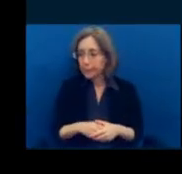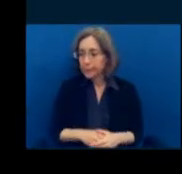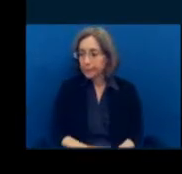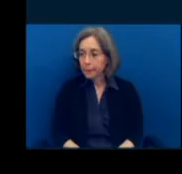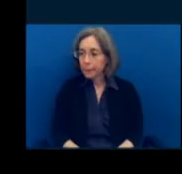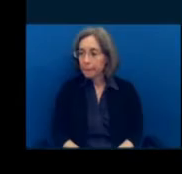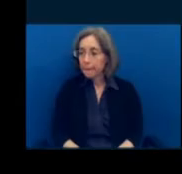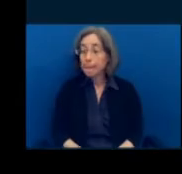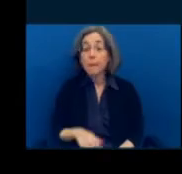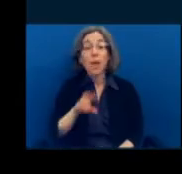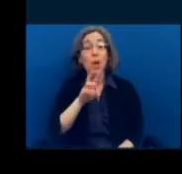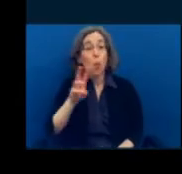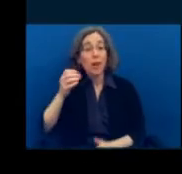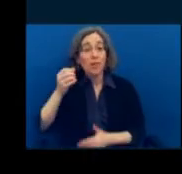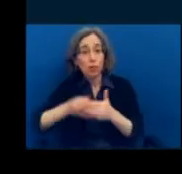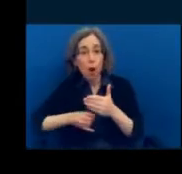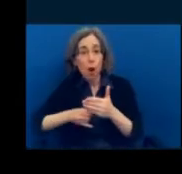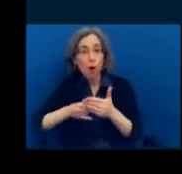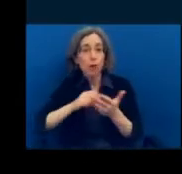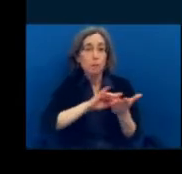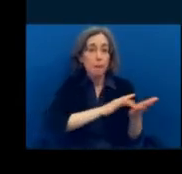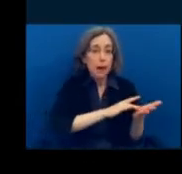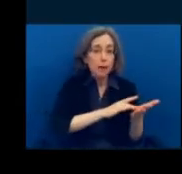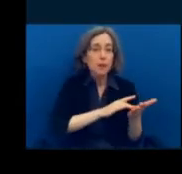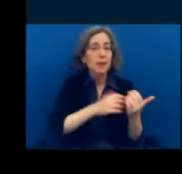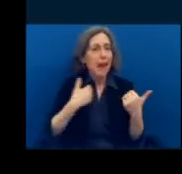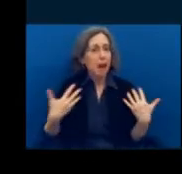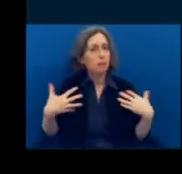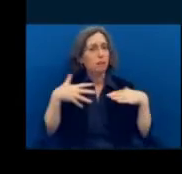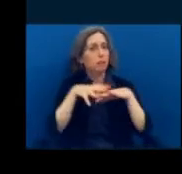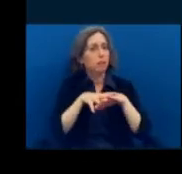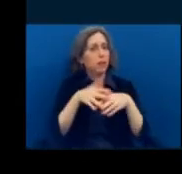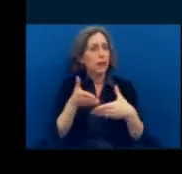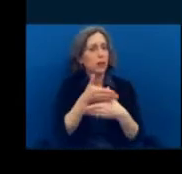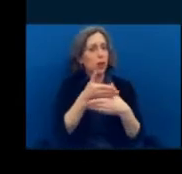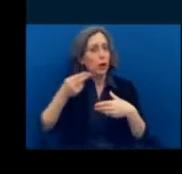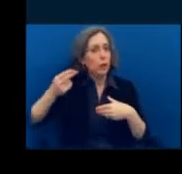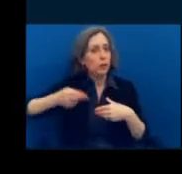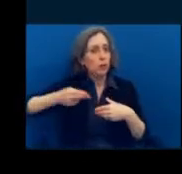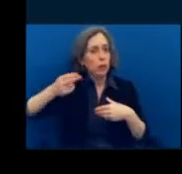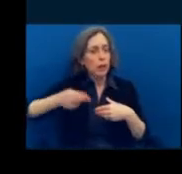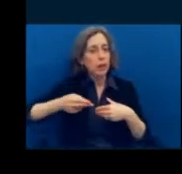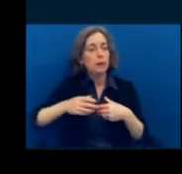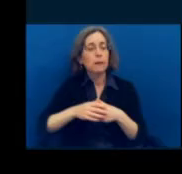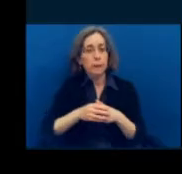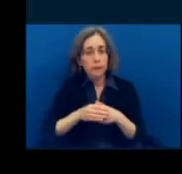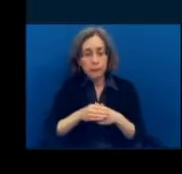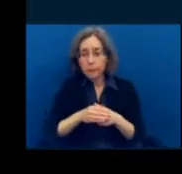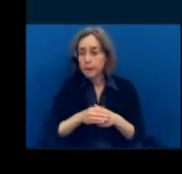WESTERN ART AND MEDICINE SHARE AN INDEPENDENT HISTORY NOT ONLY DO WE SHARE THIS HERE IN THIS